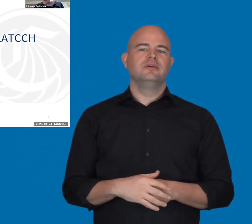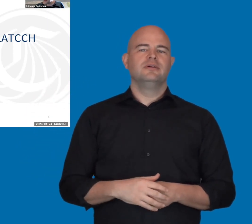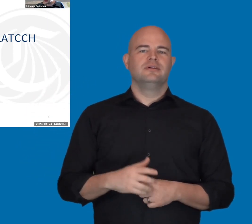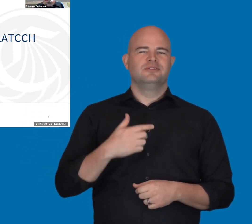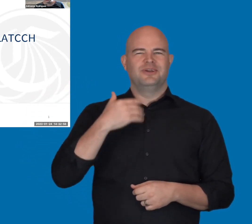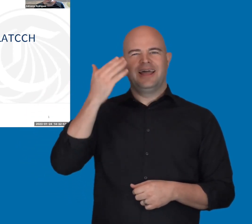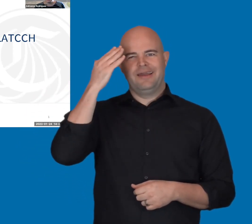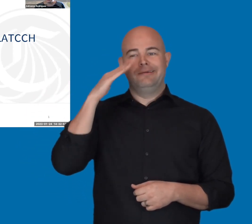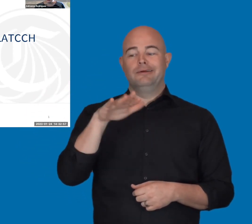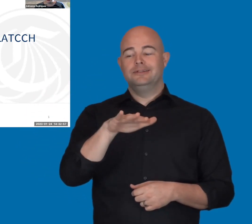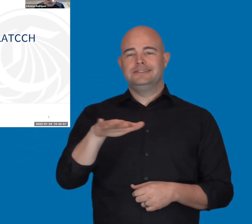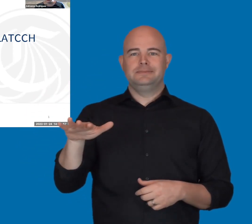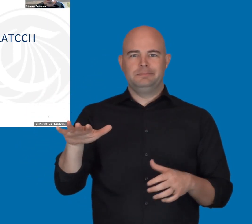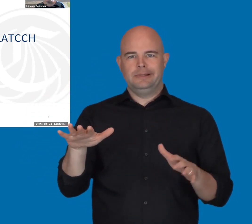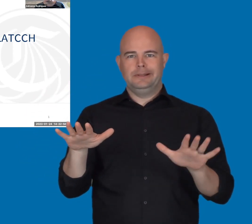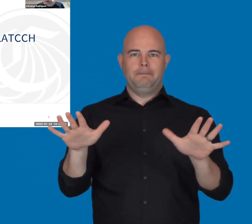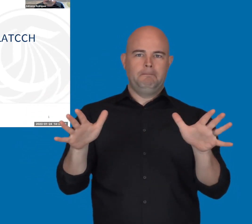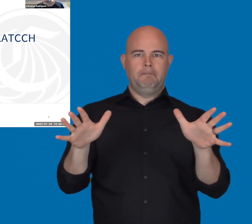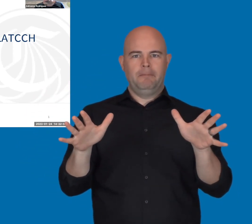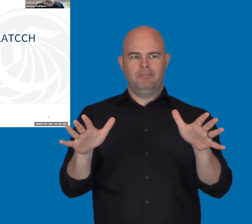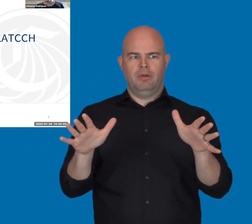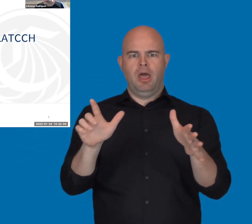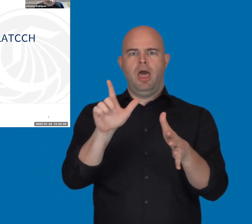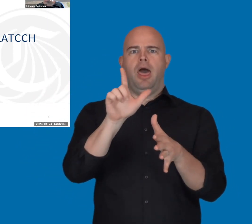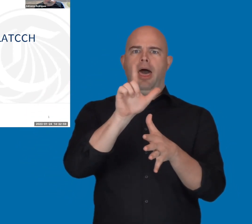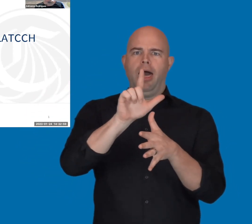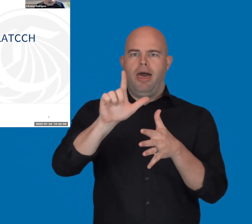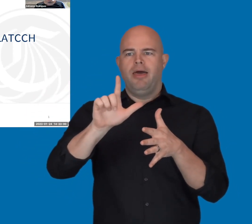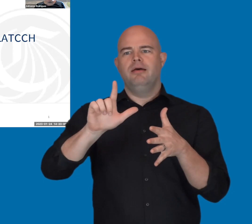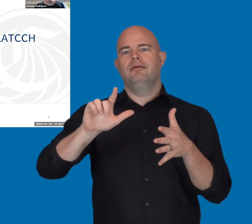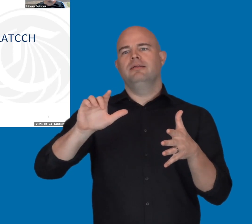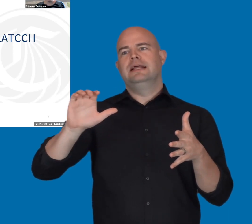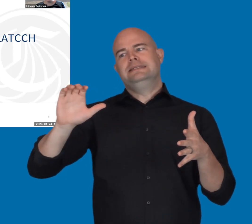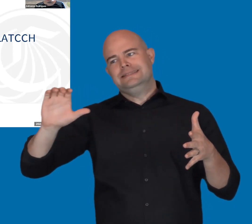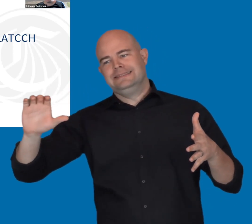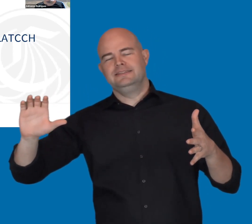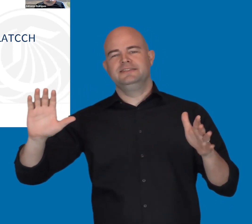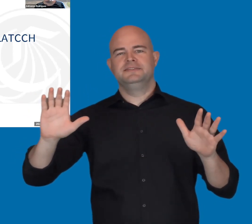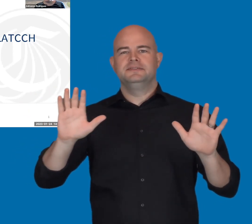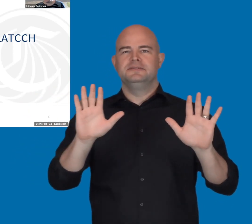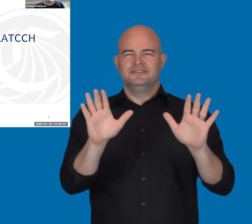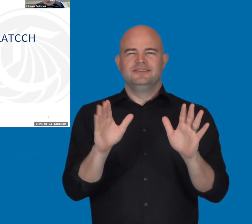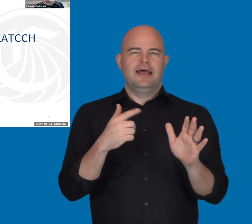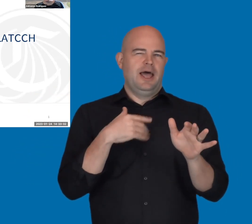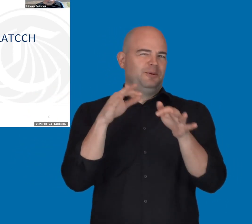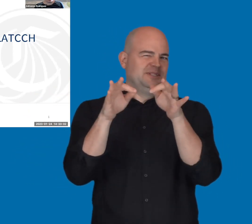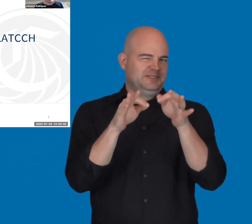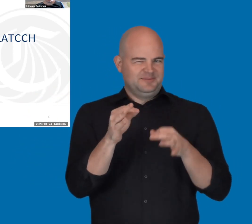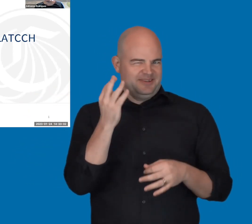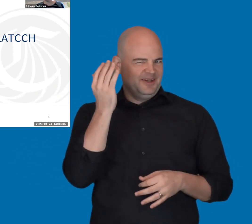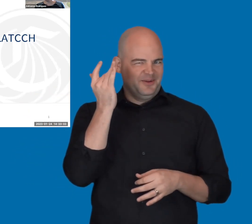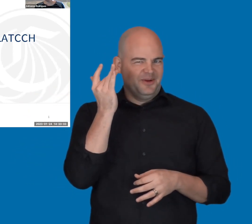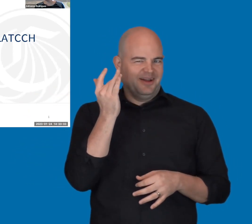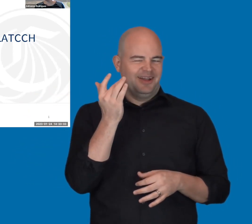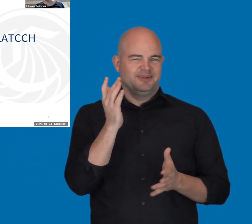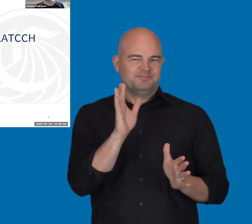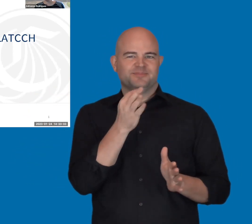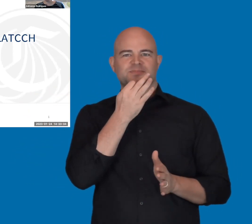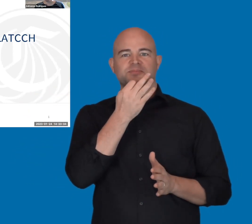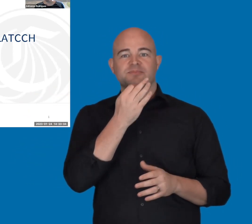of LLATCCH, what with the three L's and the two C's. But I'll explain why that is in just a moment once we get started.